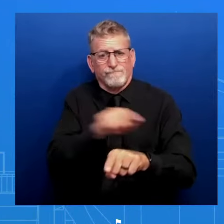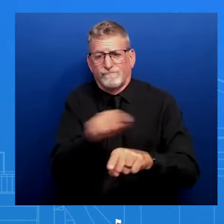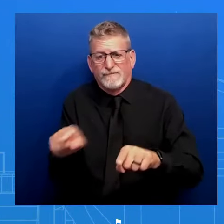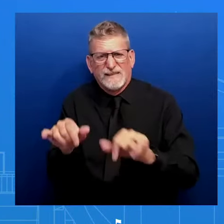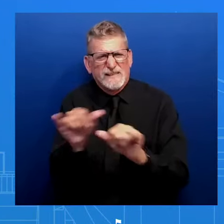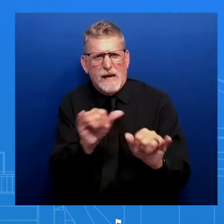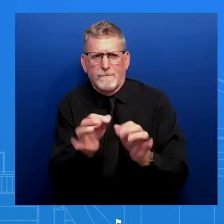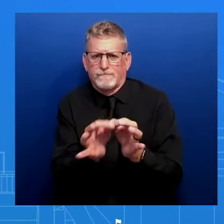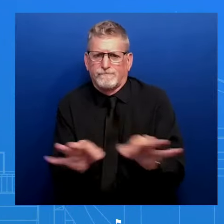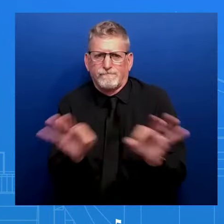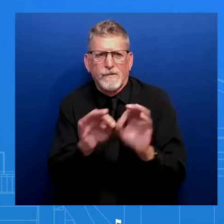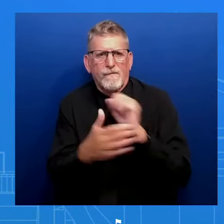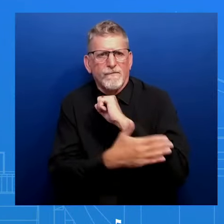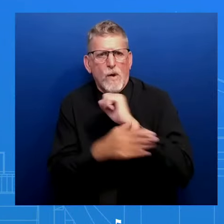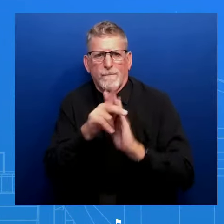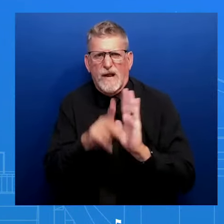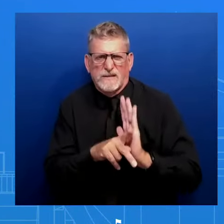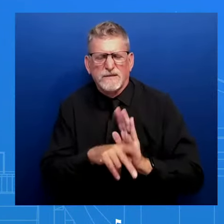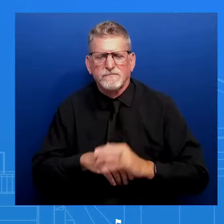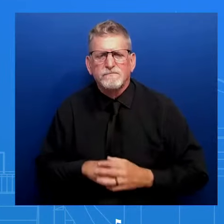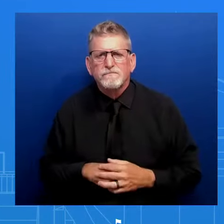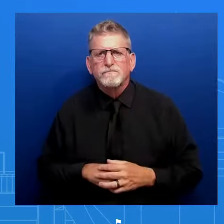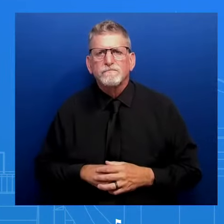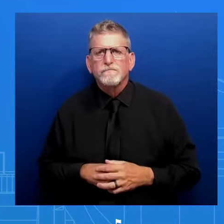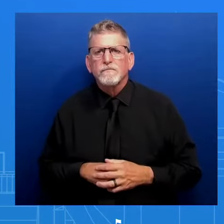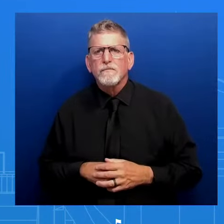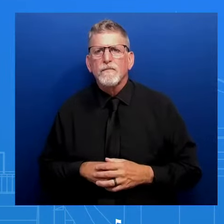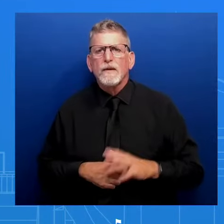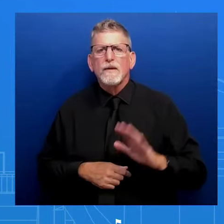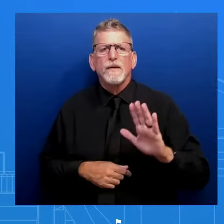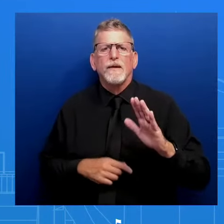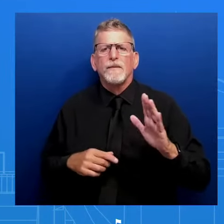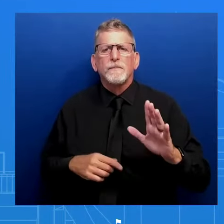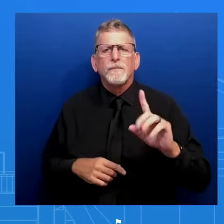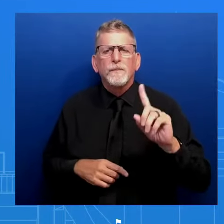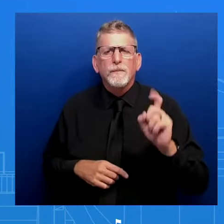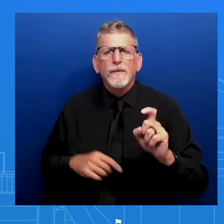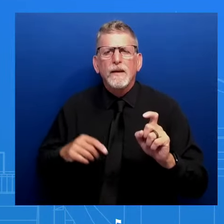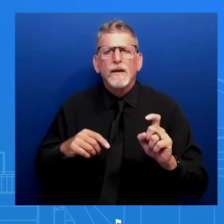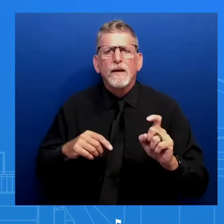Mr. Kirby: The -- the Italian -- The Press: sets them aside -- Mr. Kirby: The Italian -- the Italian people get to decide who their government is.